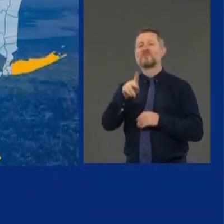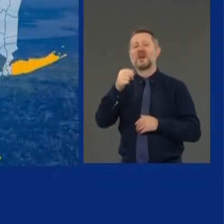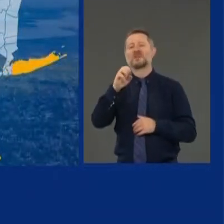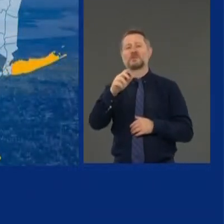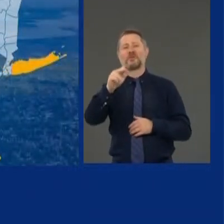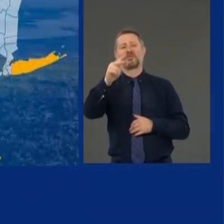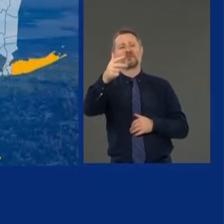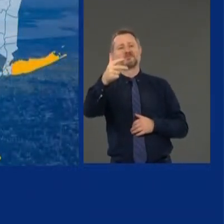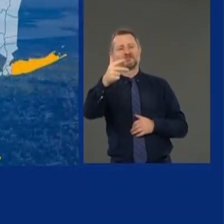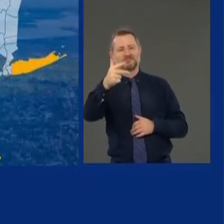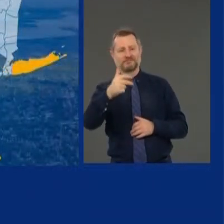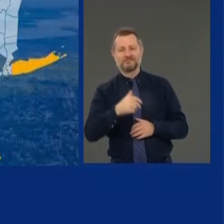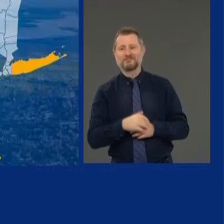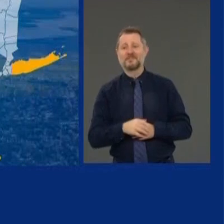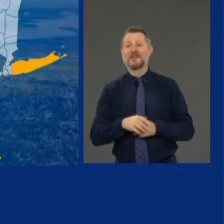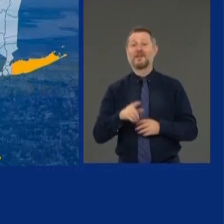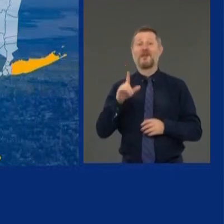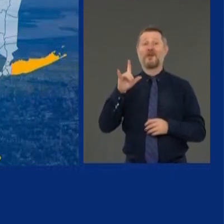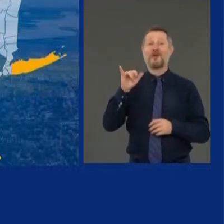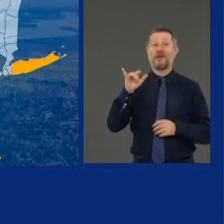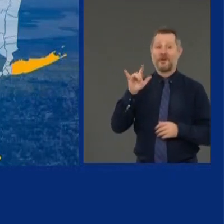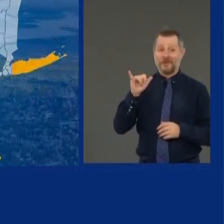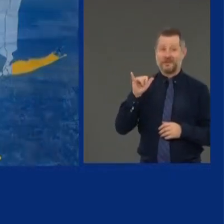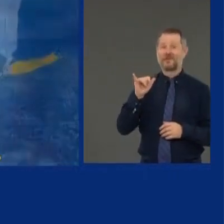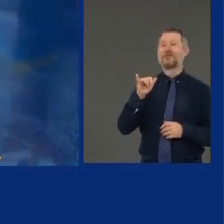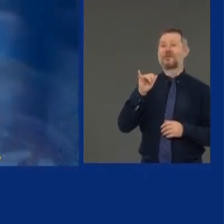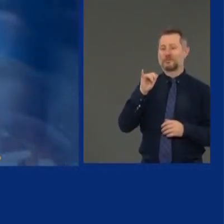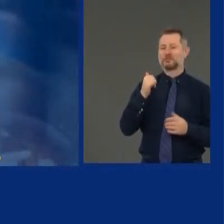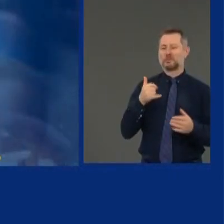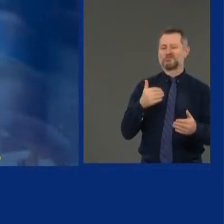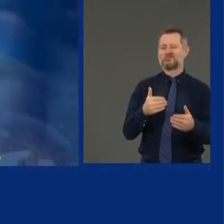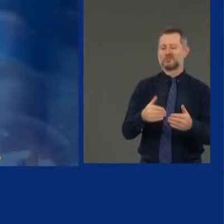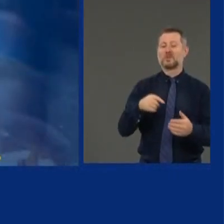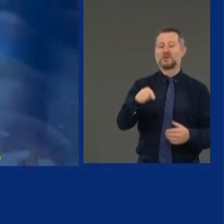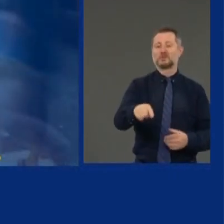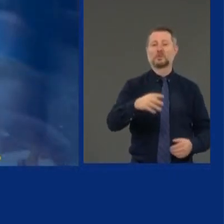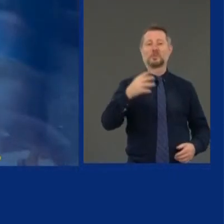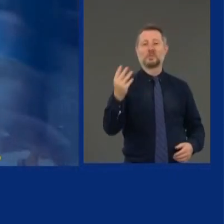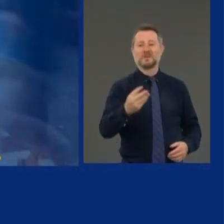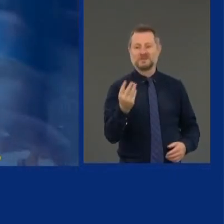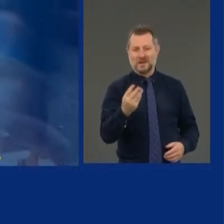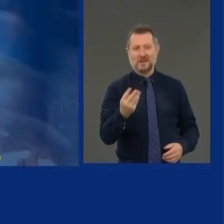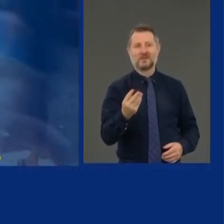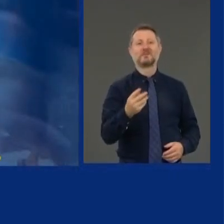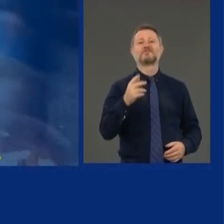BEING SMART LET'S JUST THE ENTER PHASE THREE.